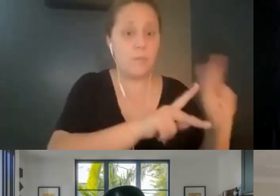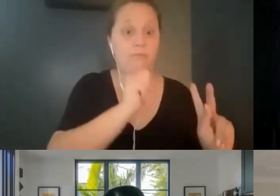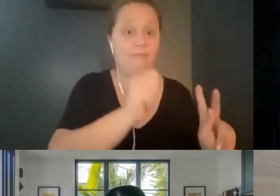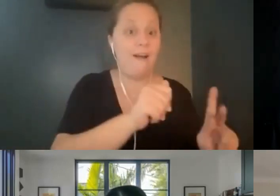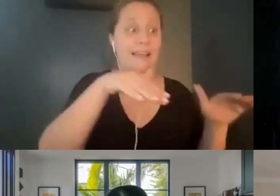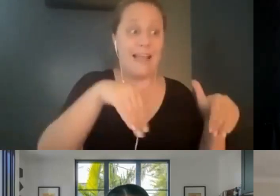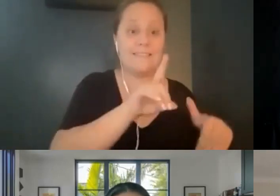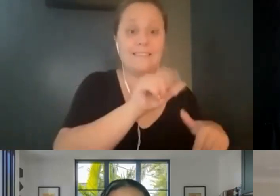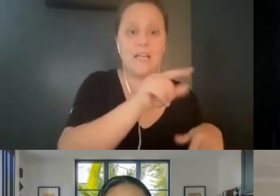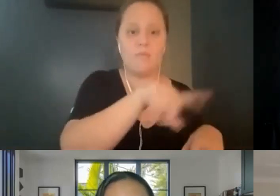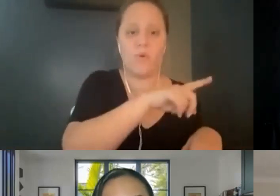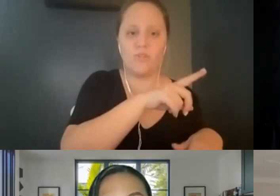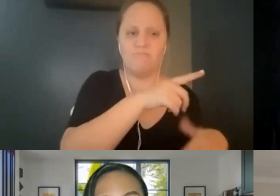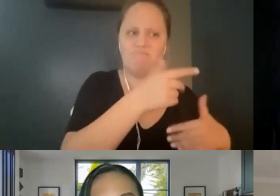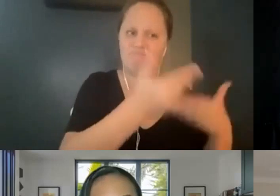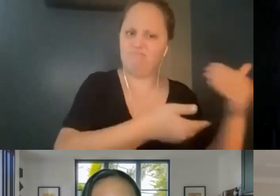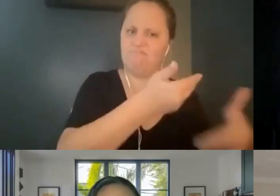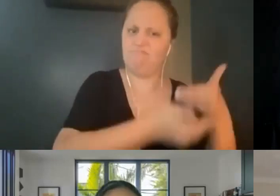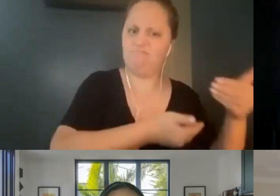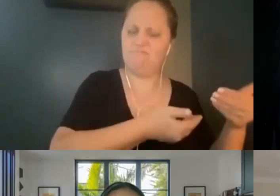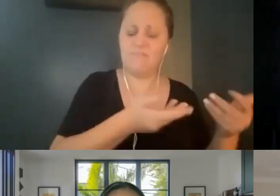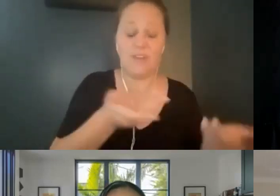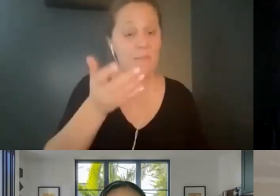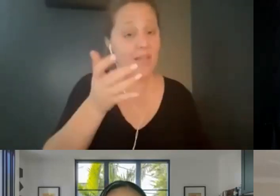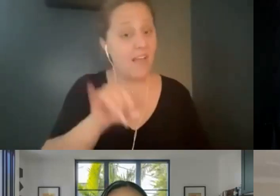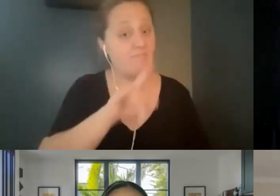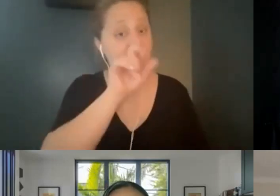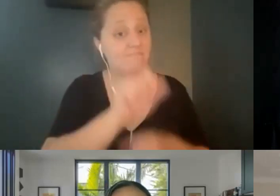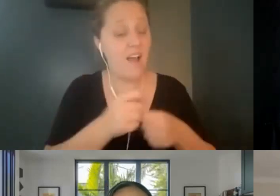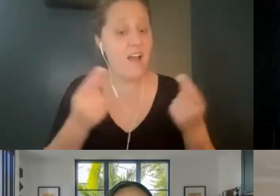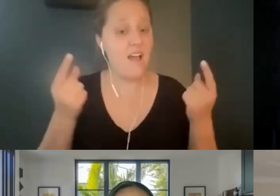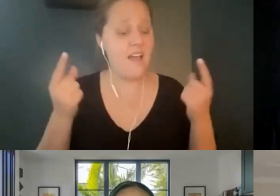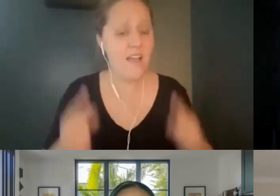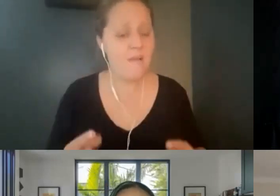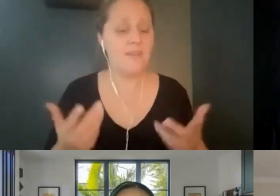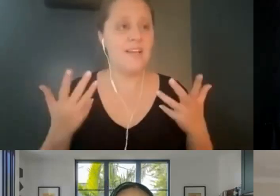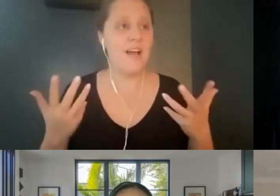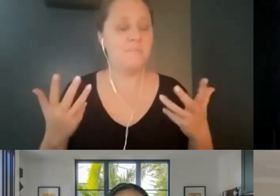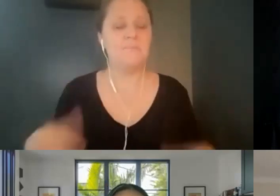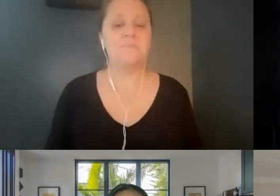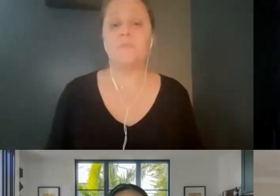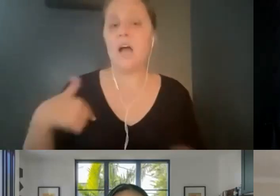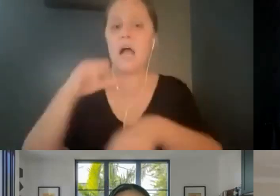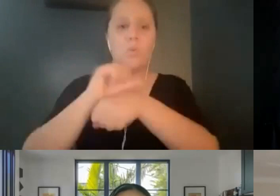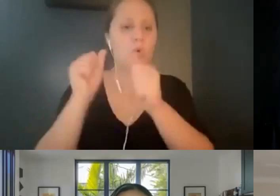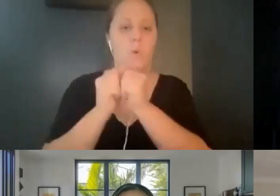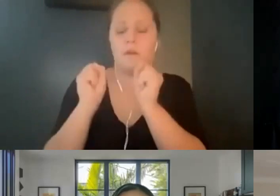It's a thing, and I work with just amazing colleagues.